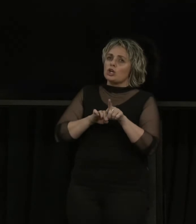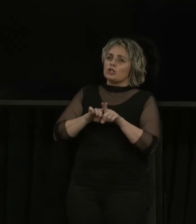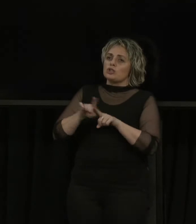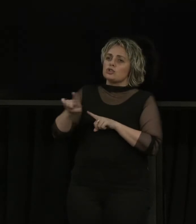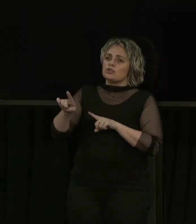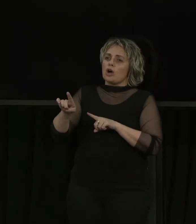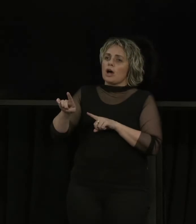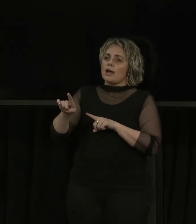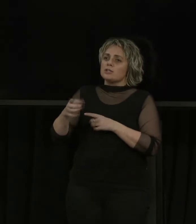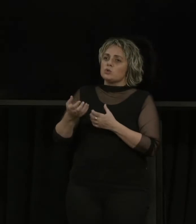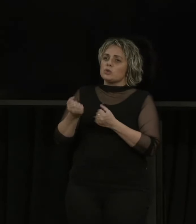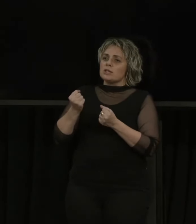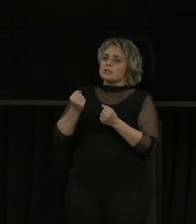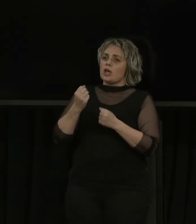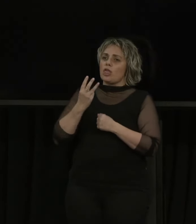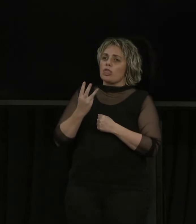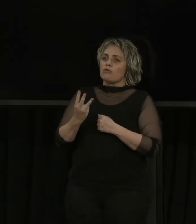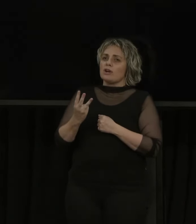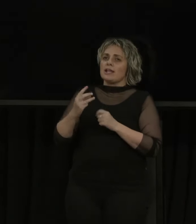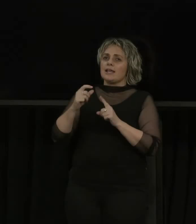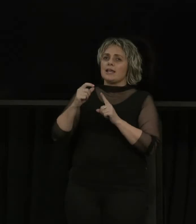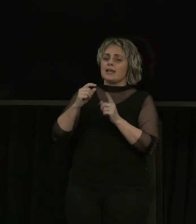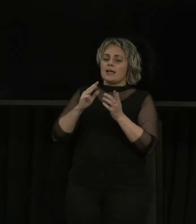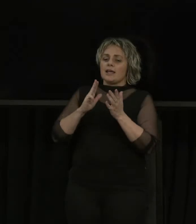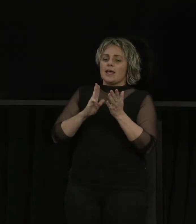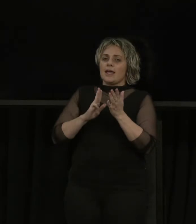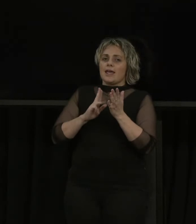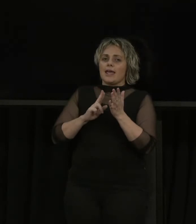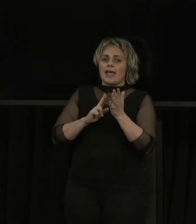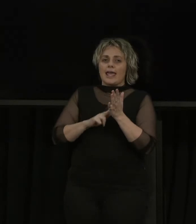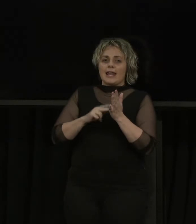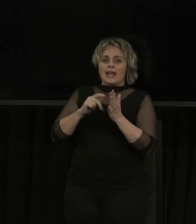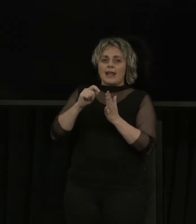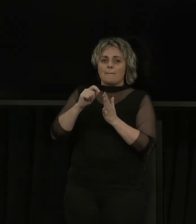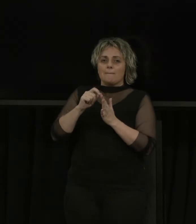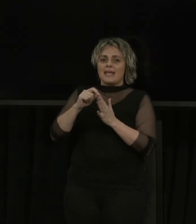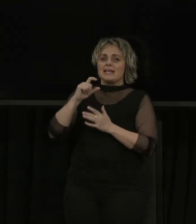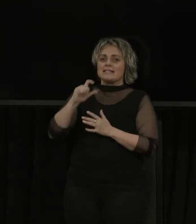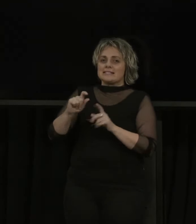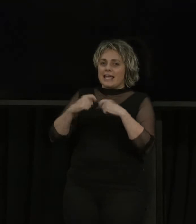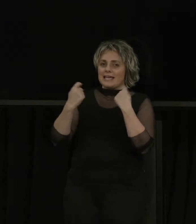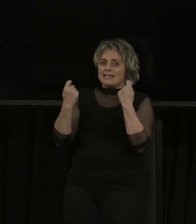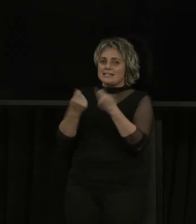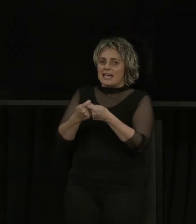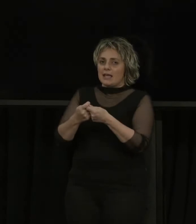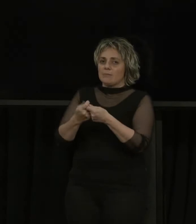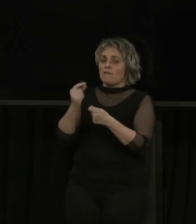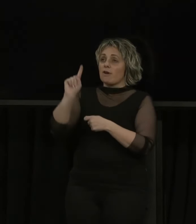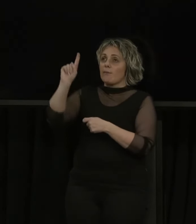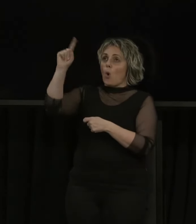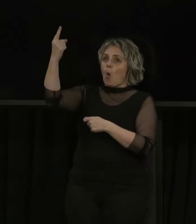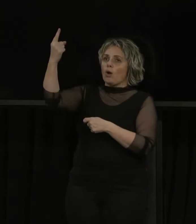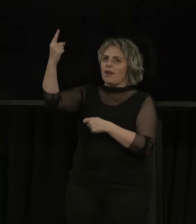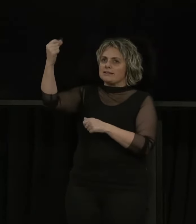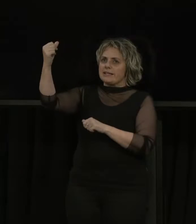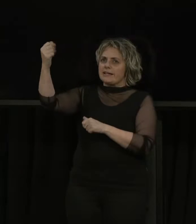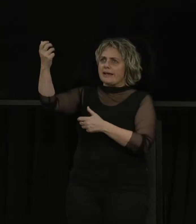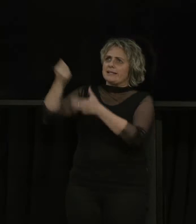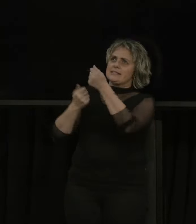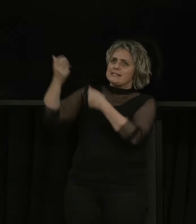New Zealand rugby has gone